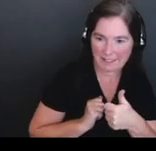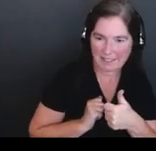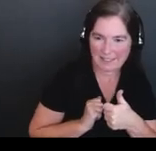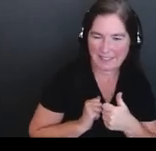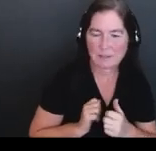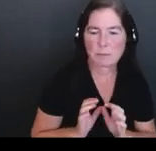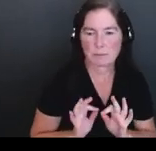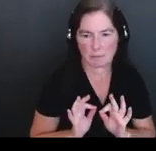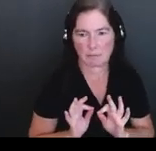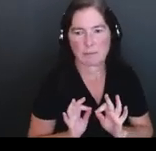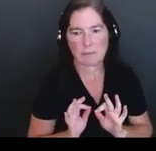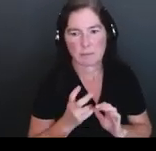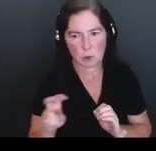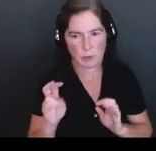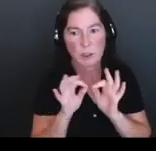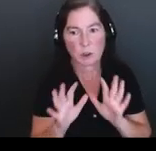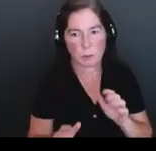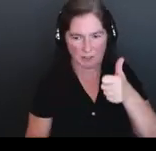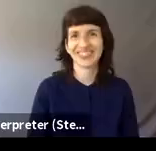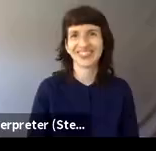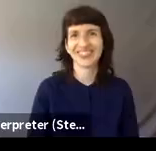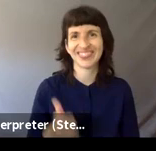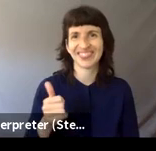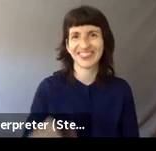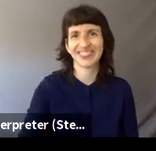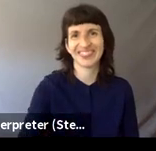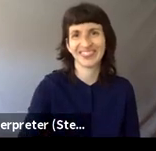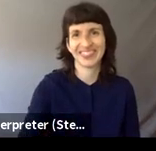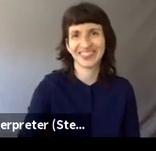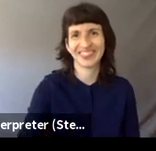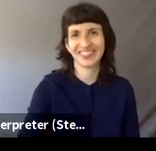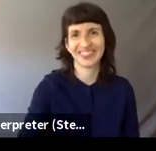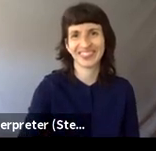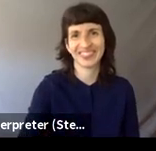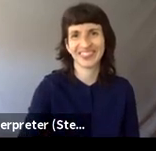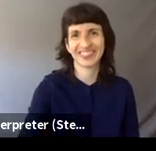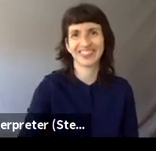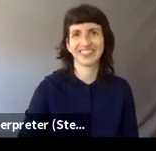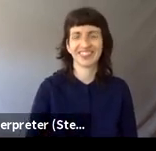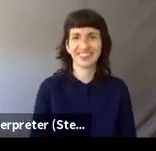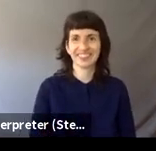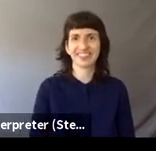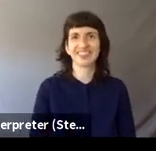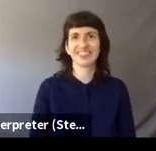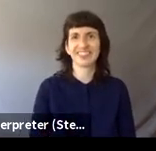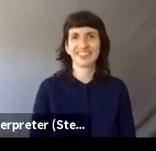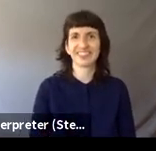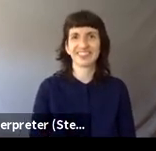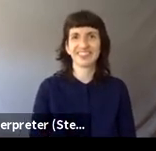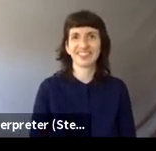The next three little dots over are setting. Kristina: Can we do a pause for just a second? Amy: Yep.